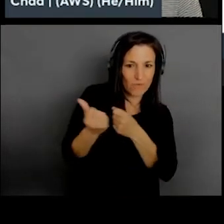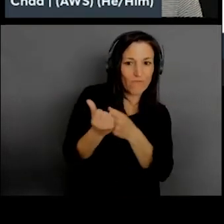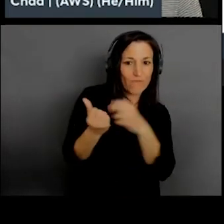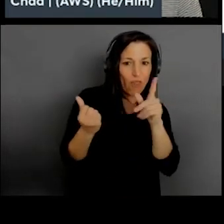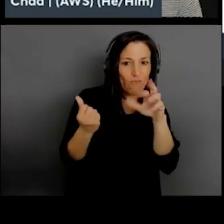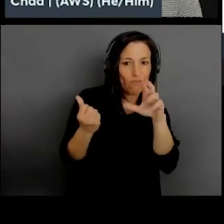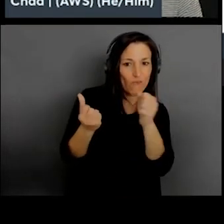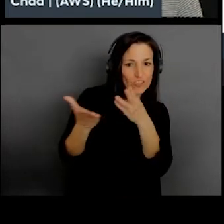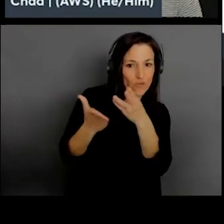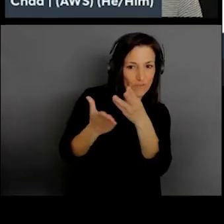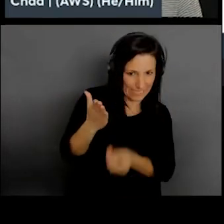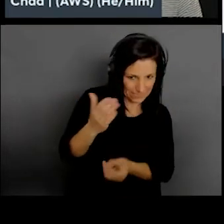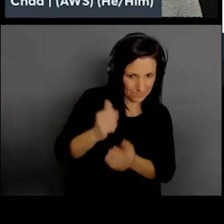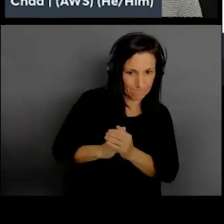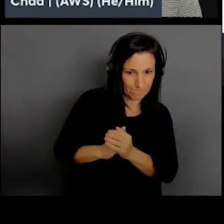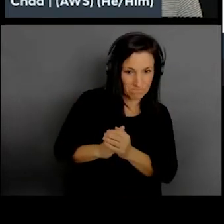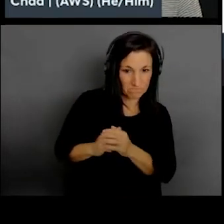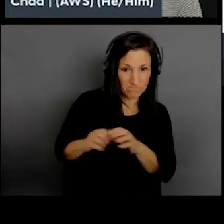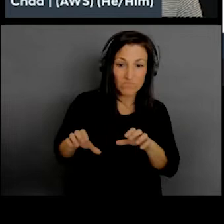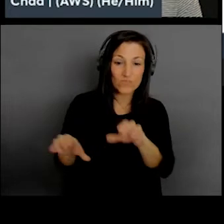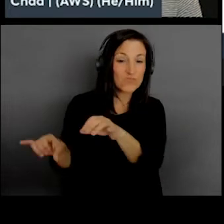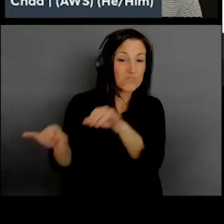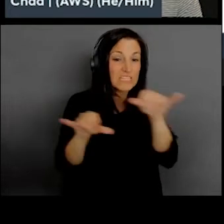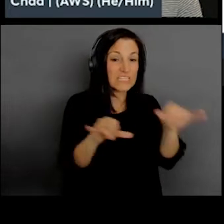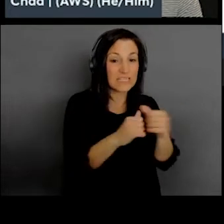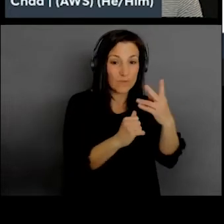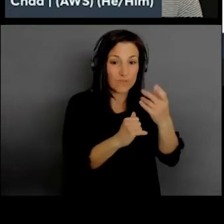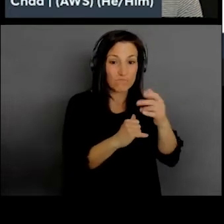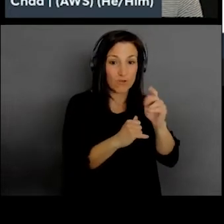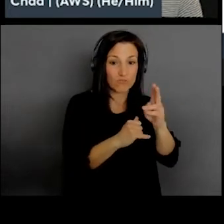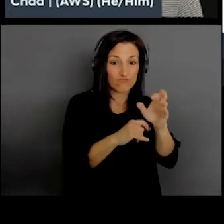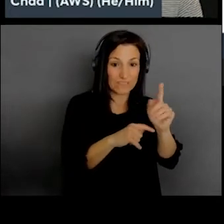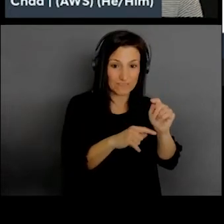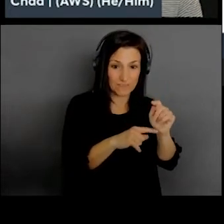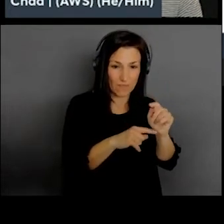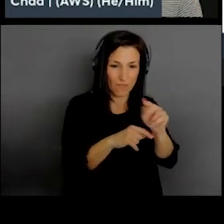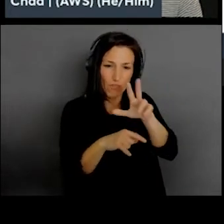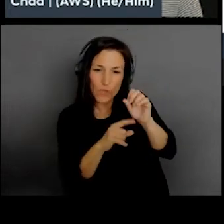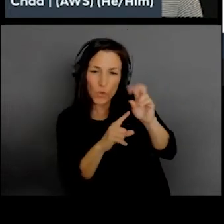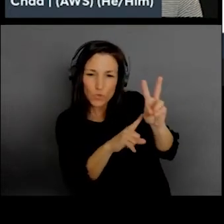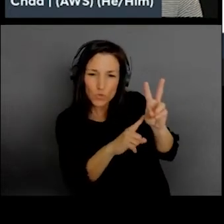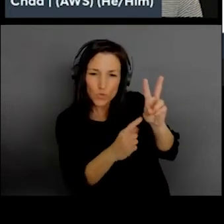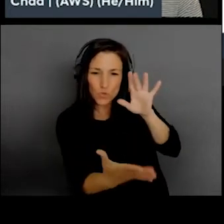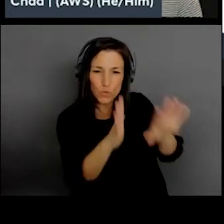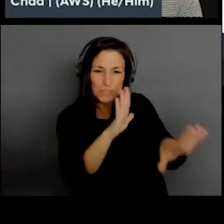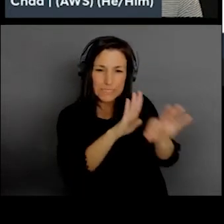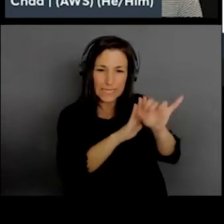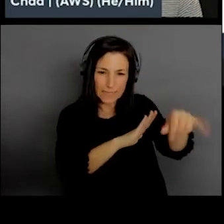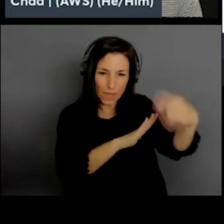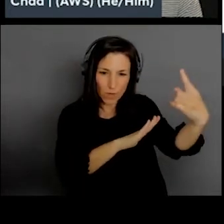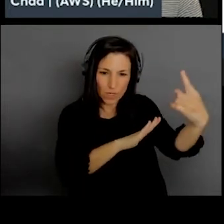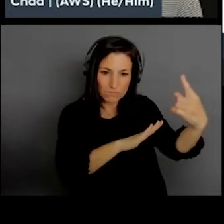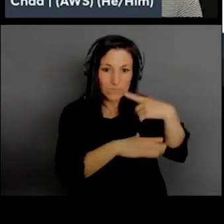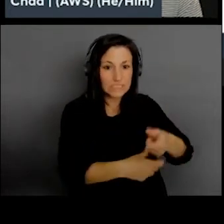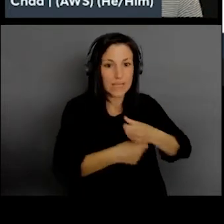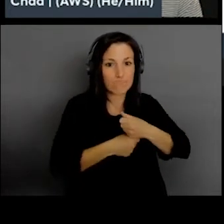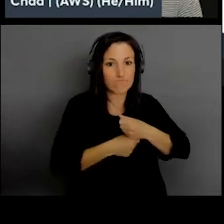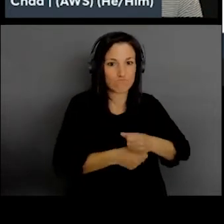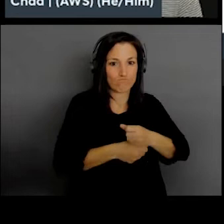And you can do the same thing with Postgres. So 302, we'll select that. Let's go with the production configuration for now.